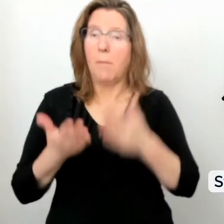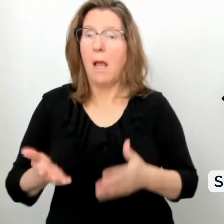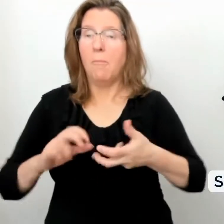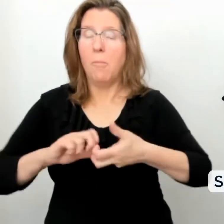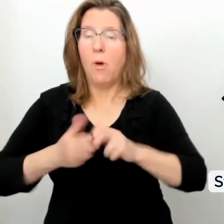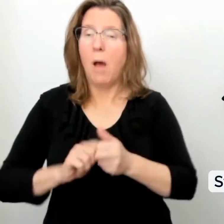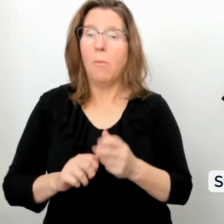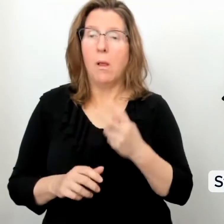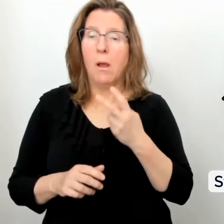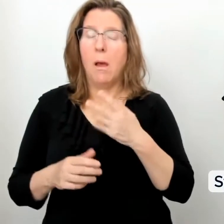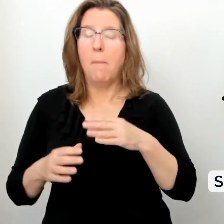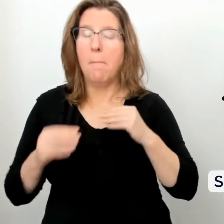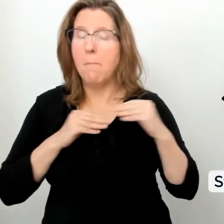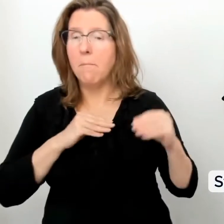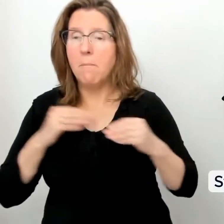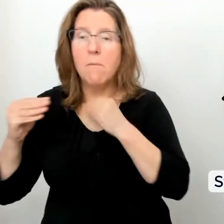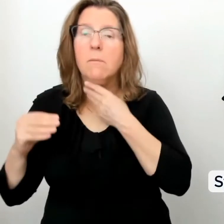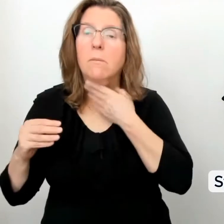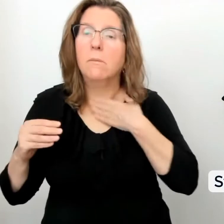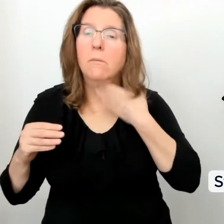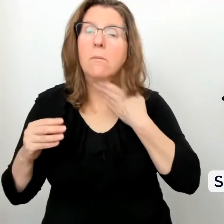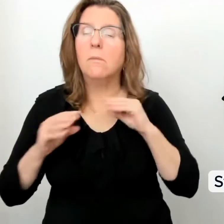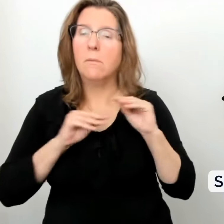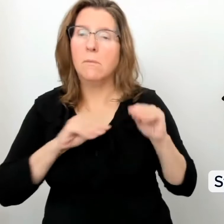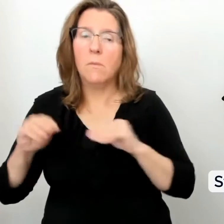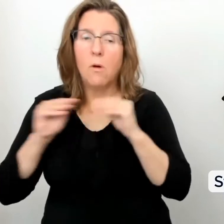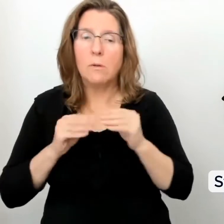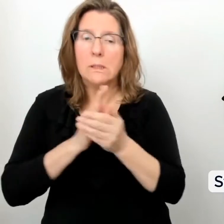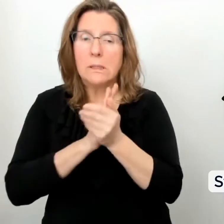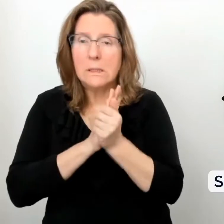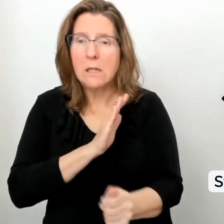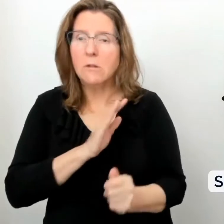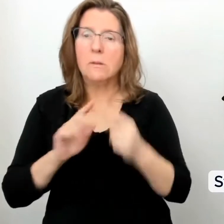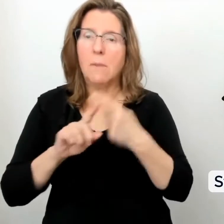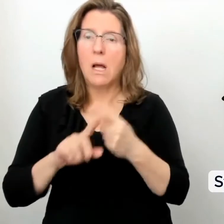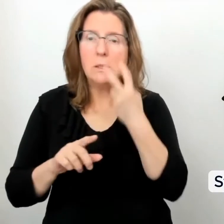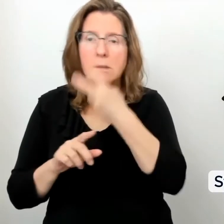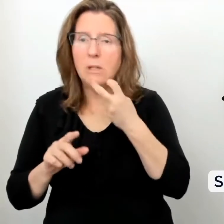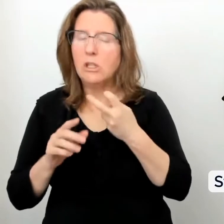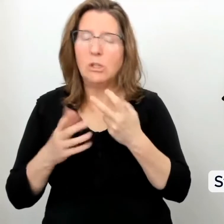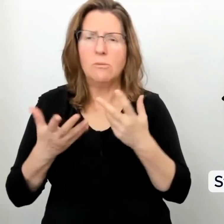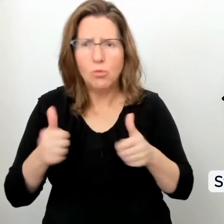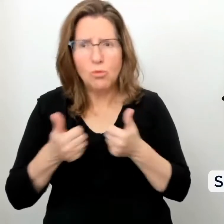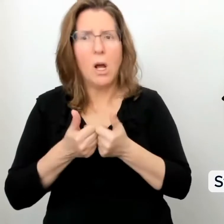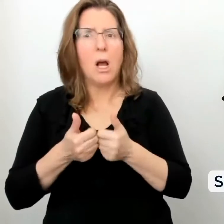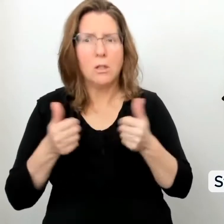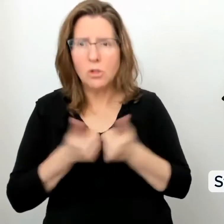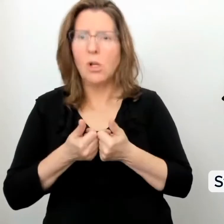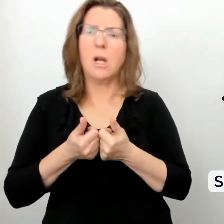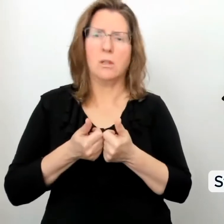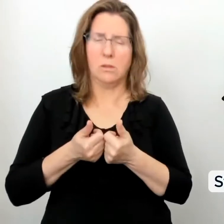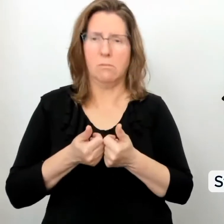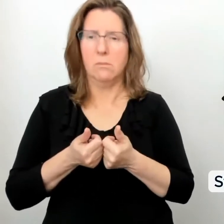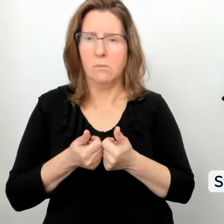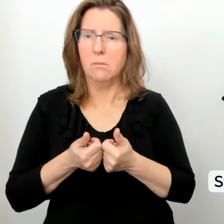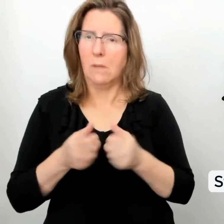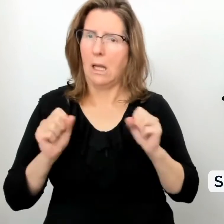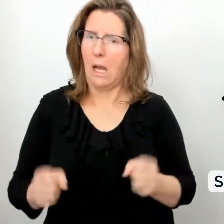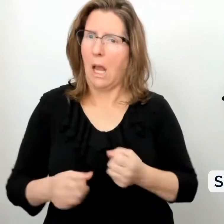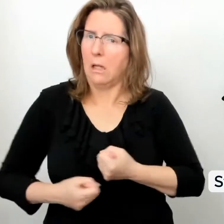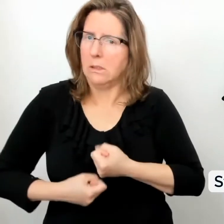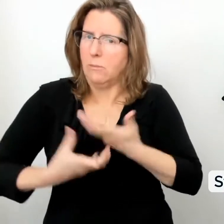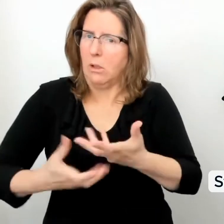Speech recognition software can be trained to recognize the speech of students with motor-speech challenges.